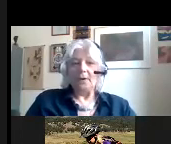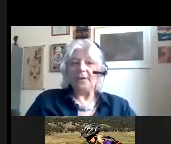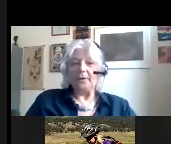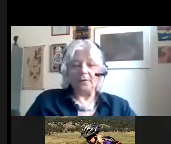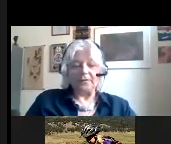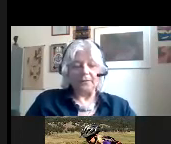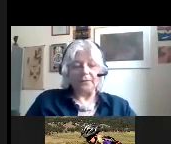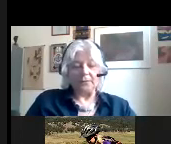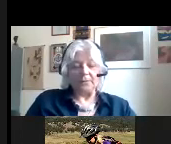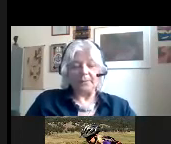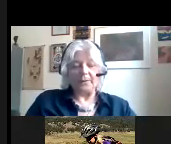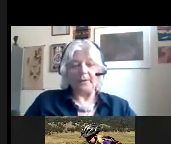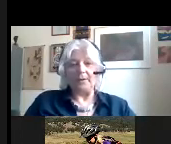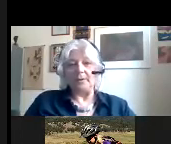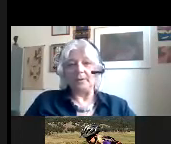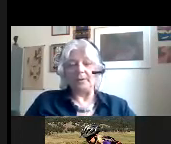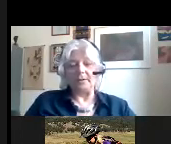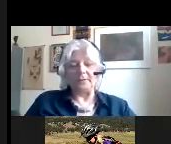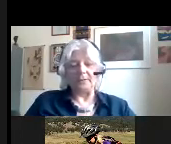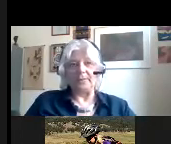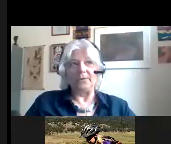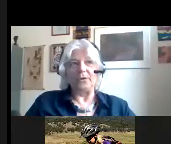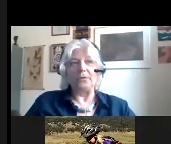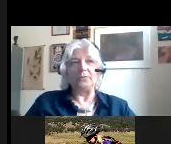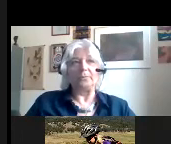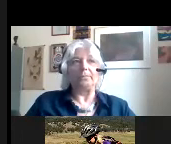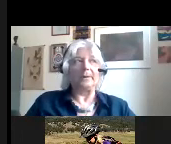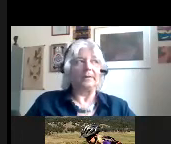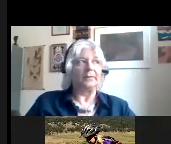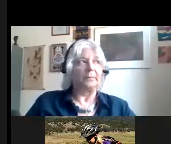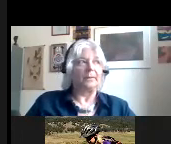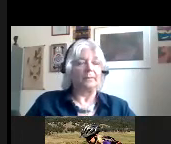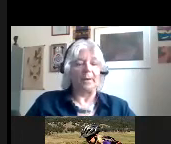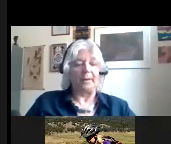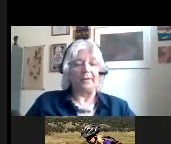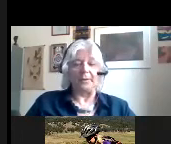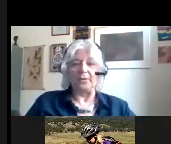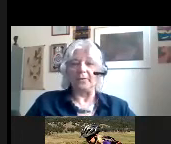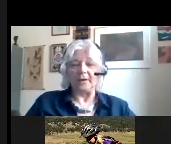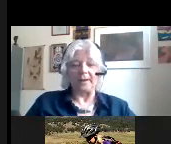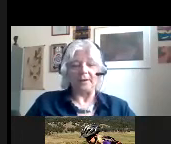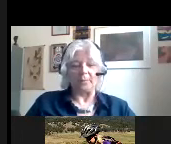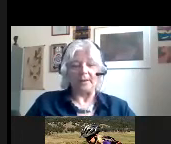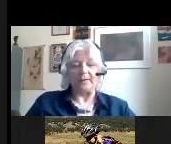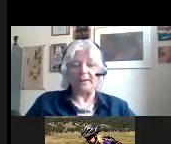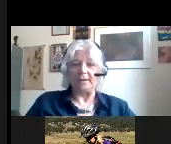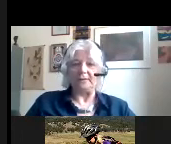Healthcare's also there's some disparity there huge... I think it's been over a decade or about a decade